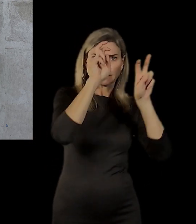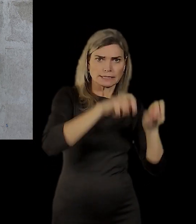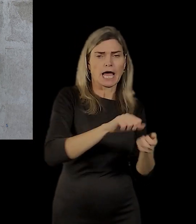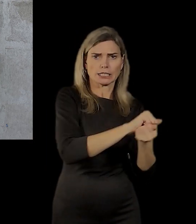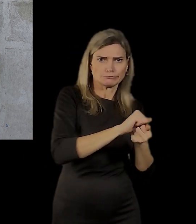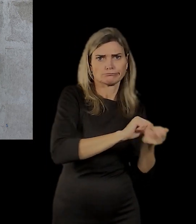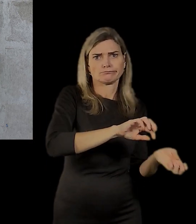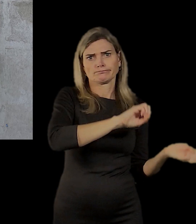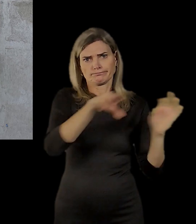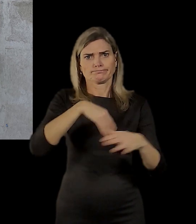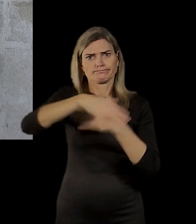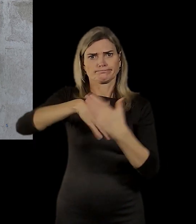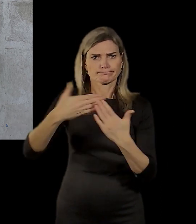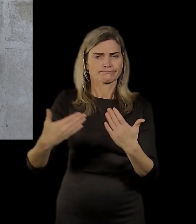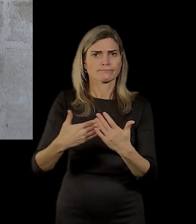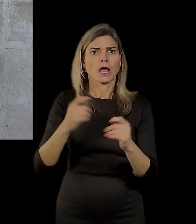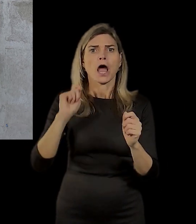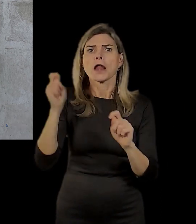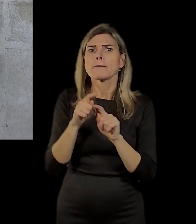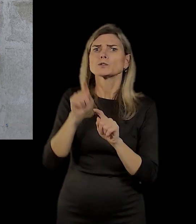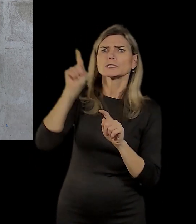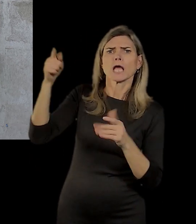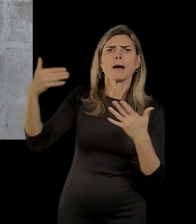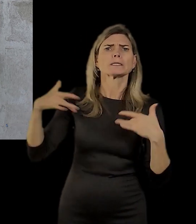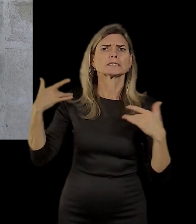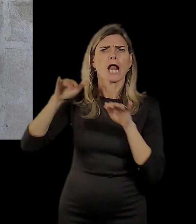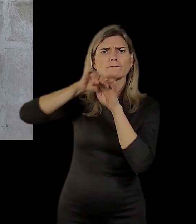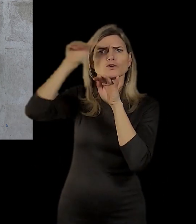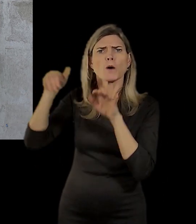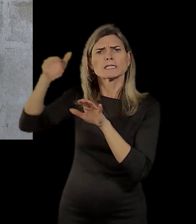Here you can see what we found on the construction site.